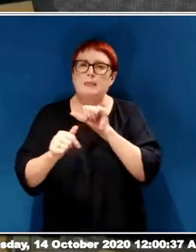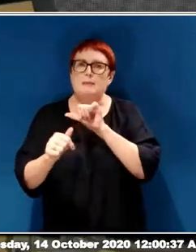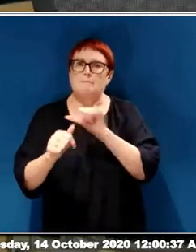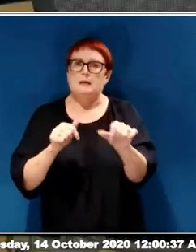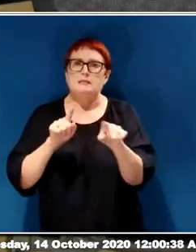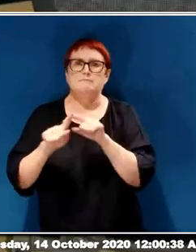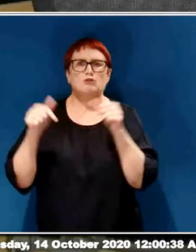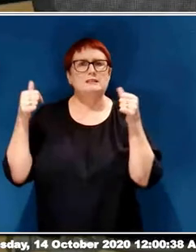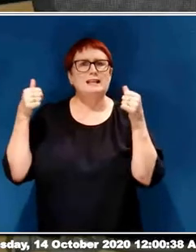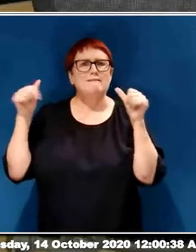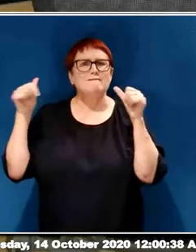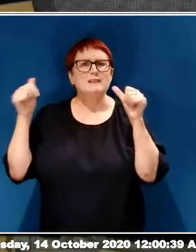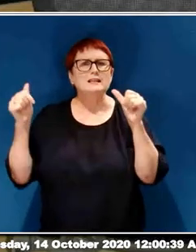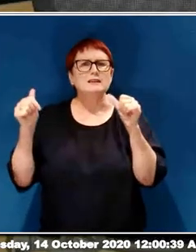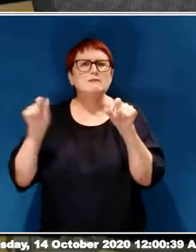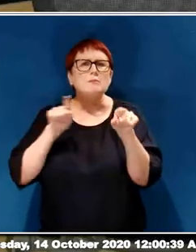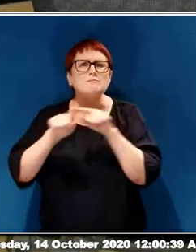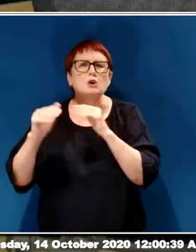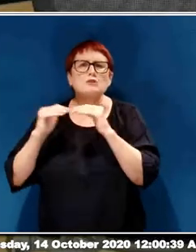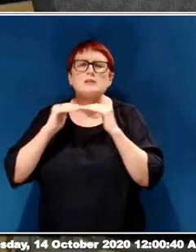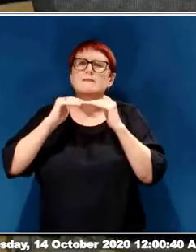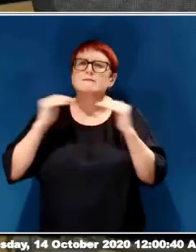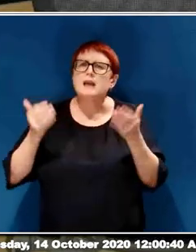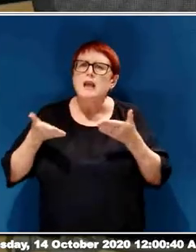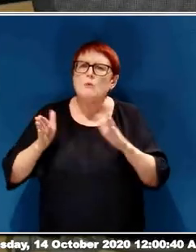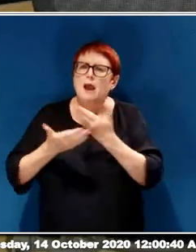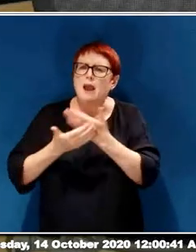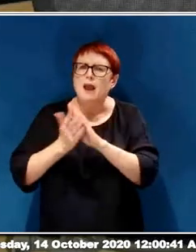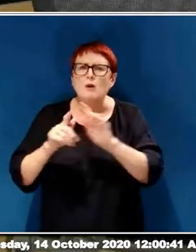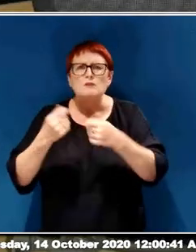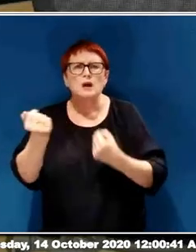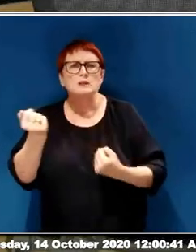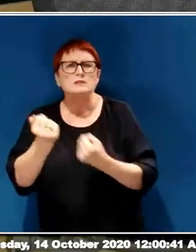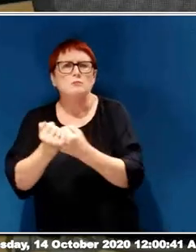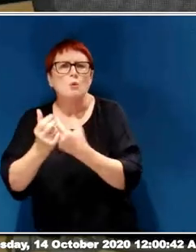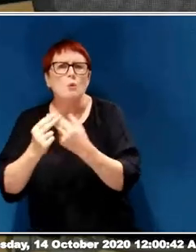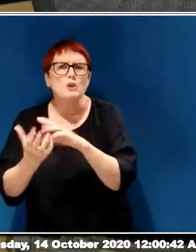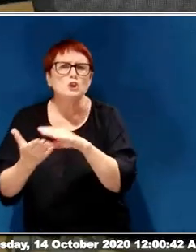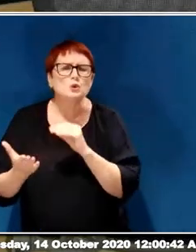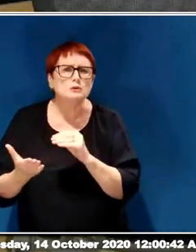students, including students with disabilities. Is that correct? DR de BRUIN: That is correct.